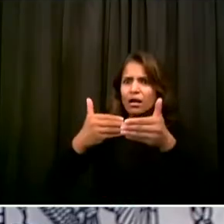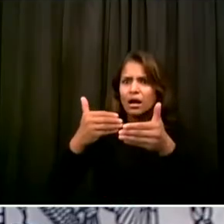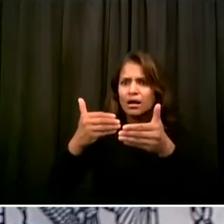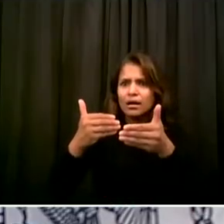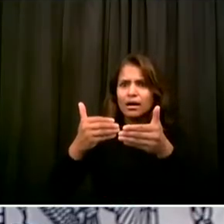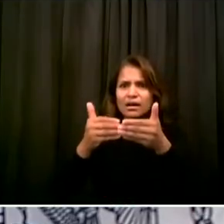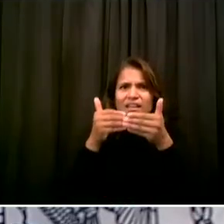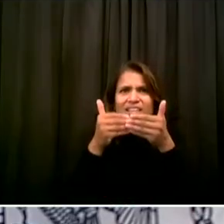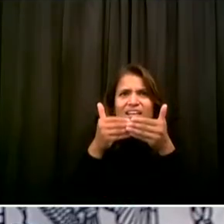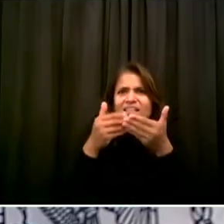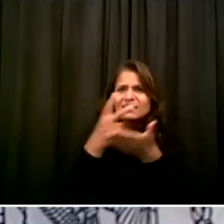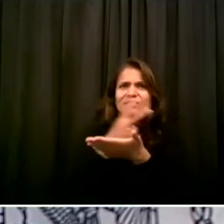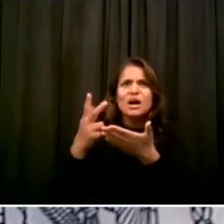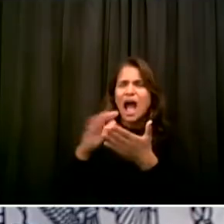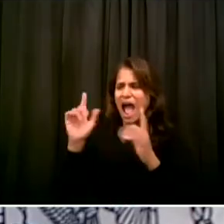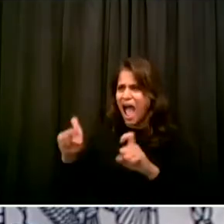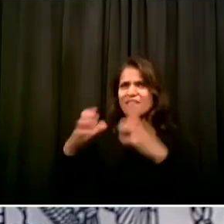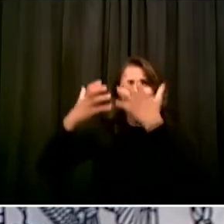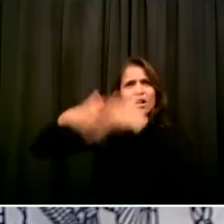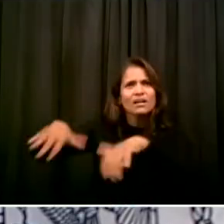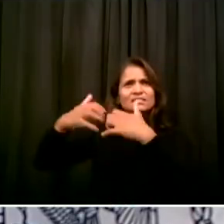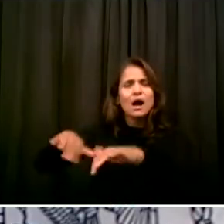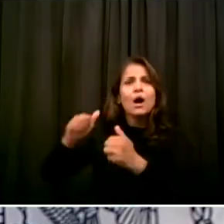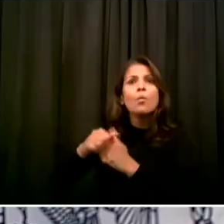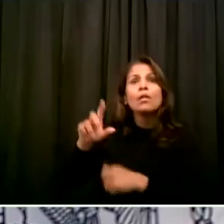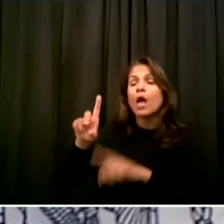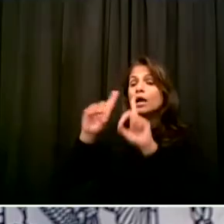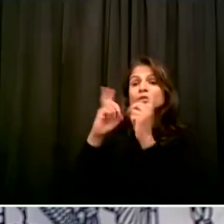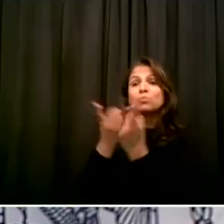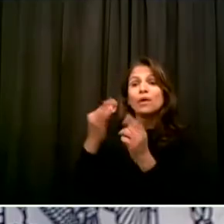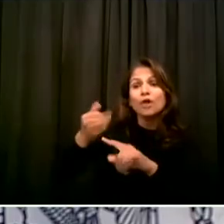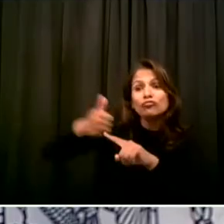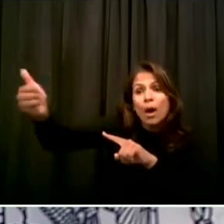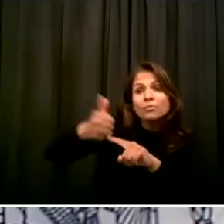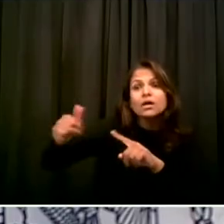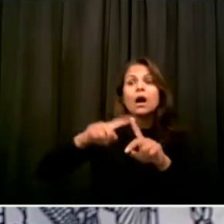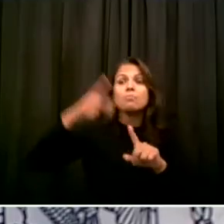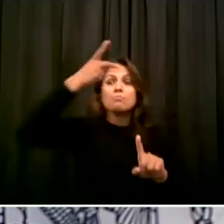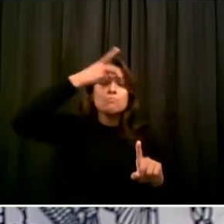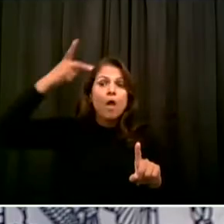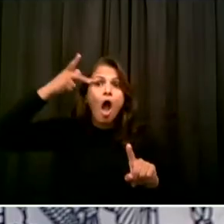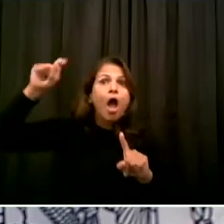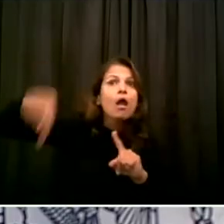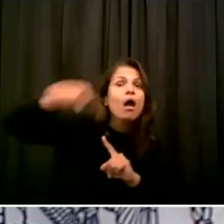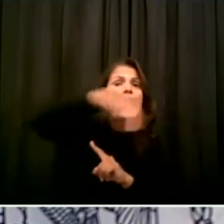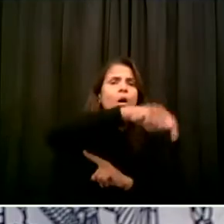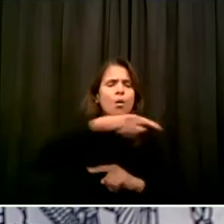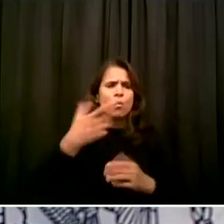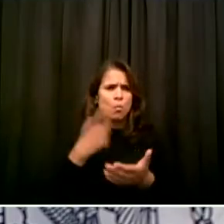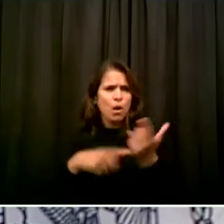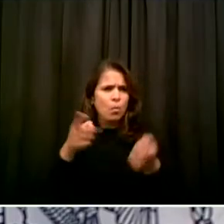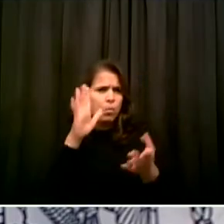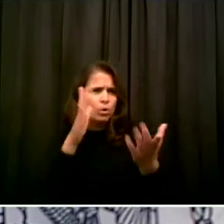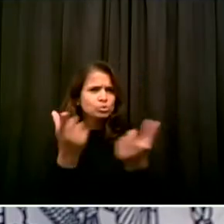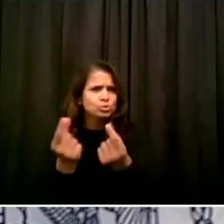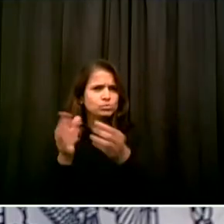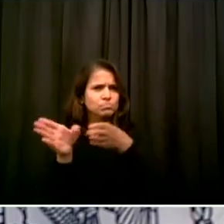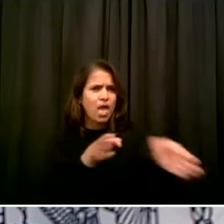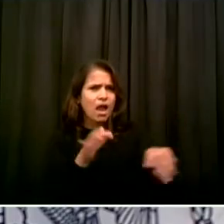THEM UP AND RUNNING IN SO TTIME, ESPECIALLY WHEN YOU HAVE TO COORDINATE WITH THE DOT TO MAKE SURE THE PLAARE